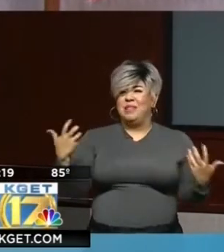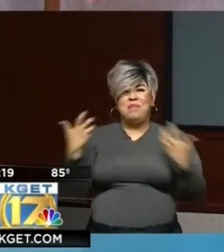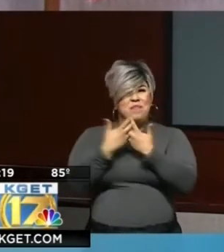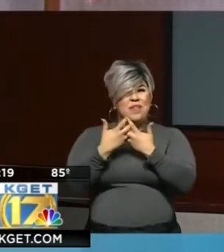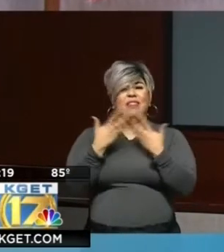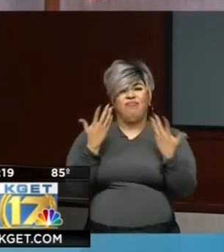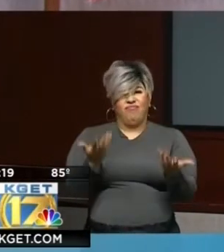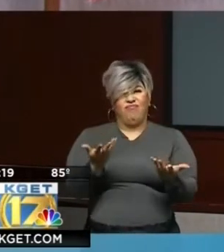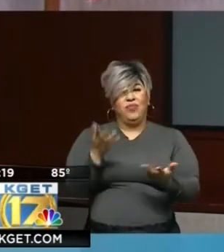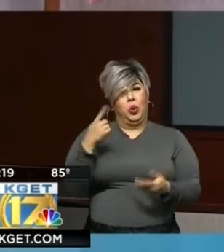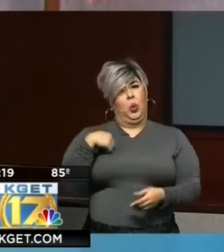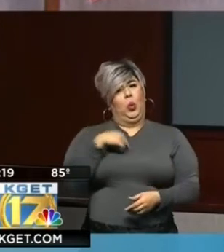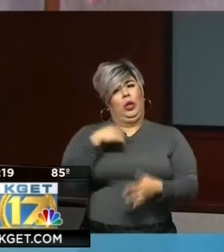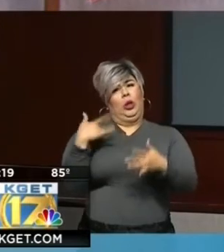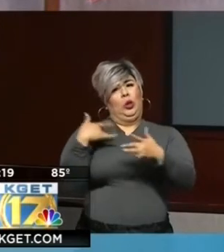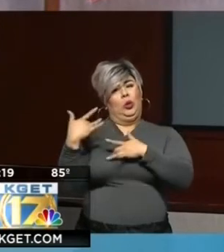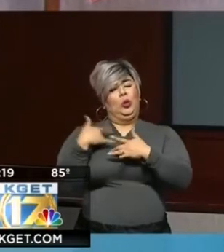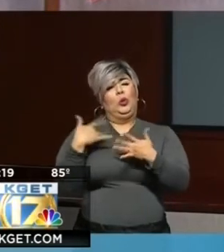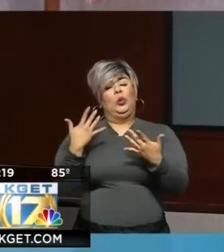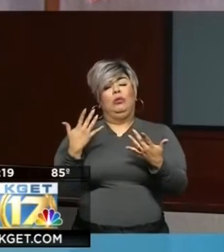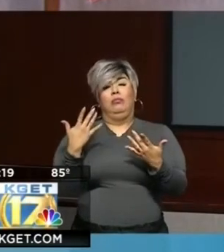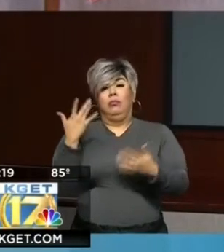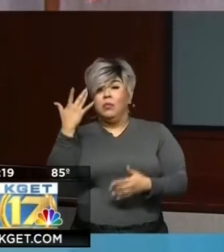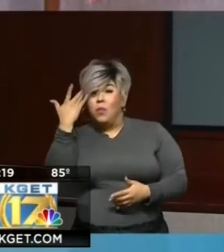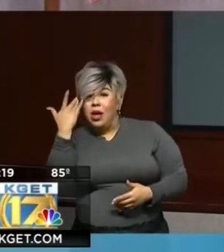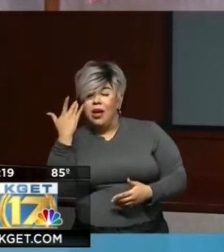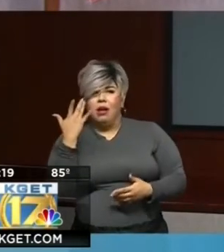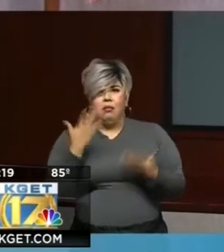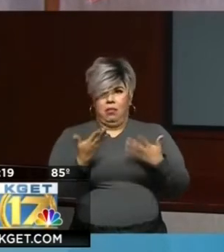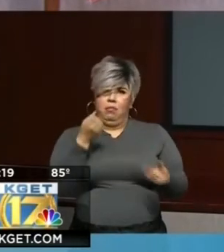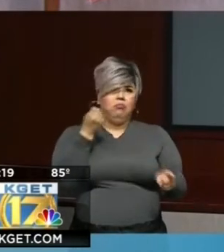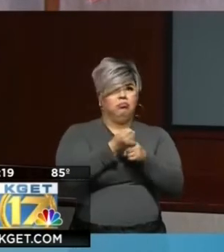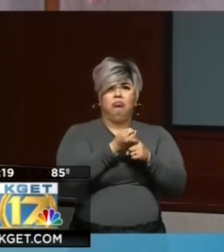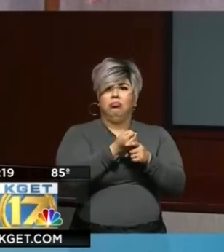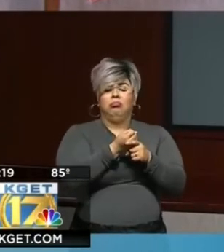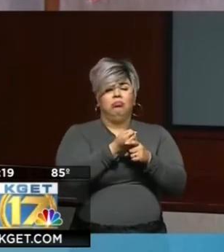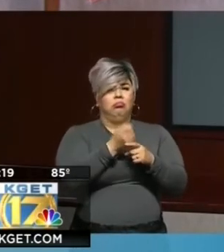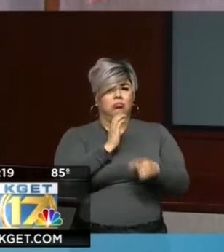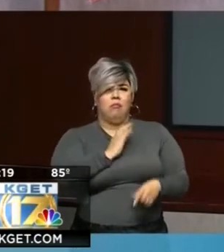HOWEVER, SOME OF THOSE METRICS WE ARE STILL NOT MEETING AND AS WE STATED BEFORE, WE ARE